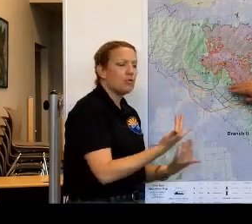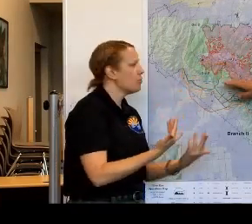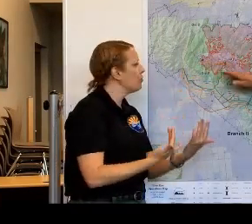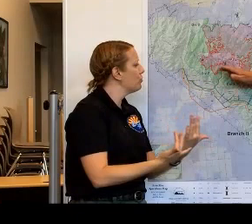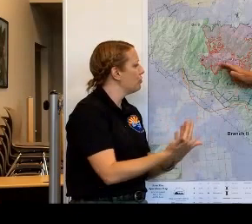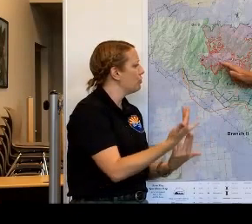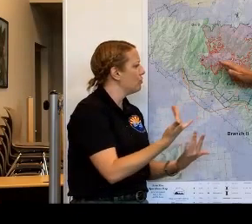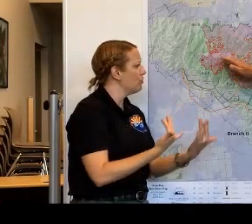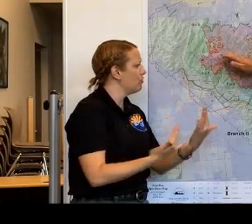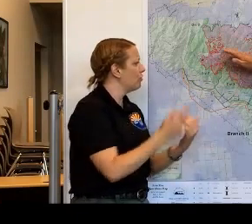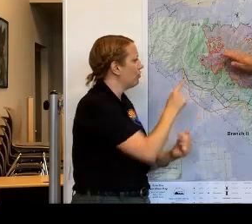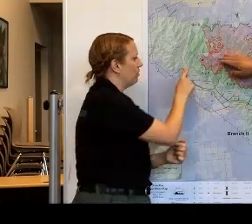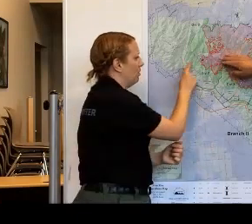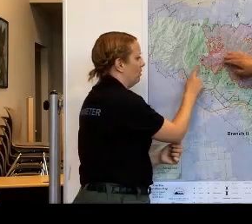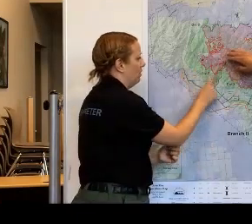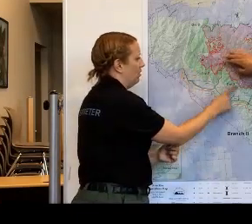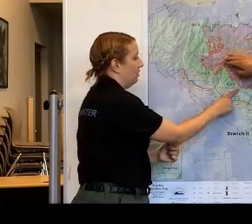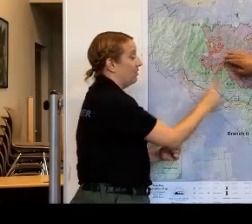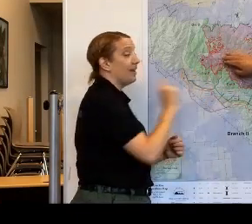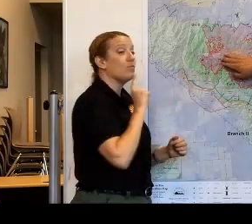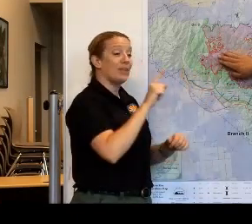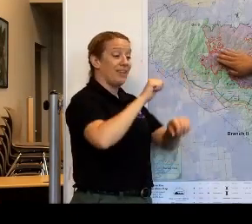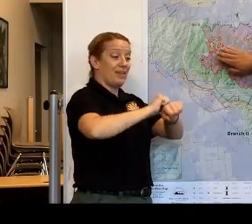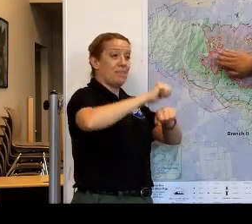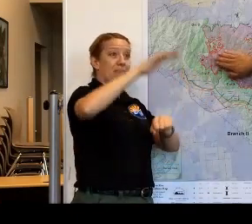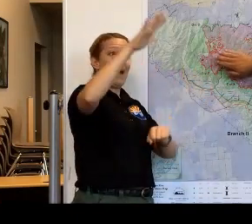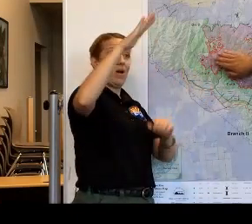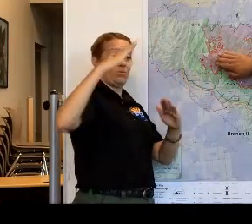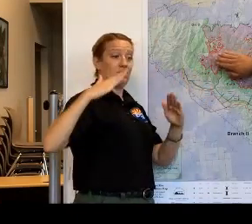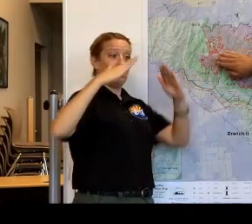it's actually burning from the top of the top of the slope the top of the